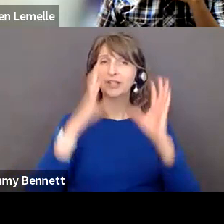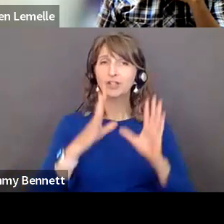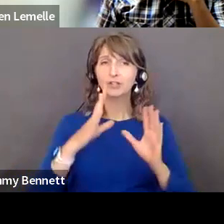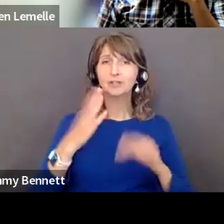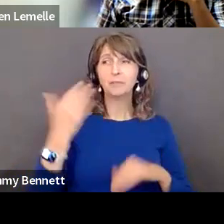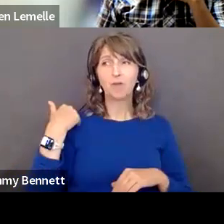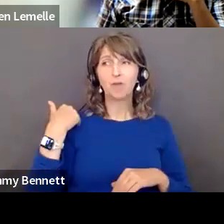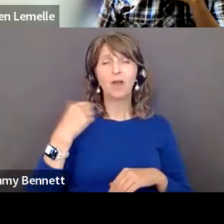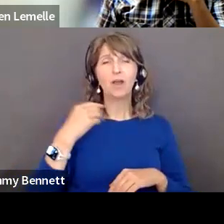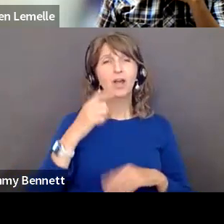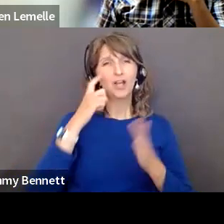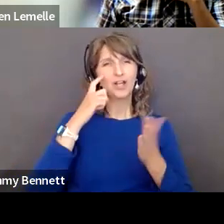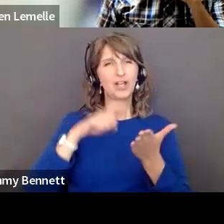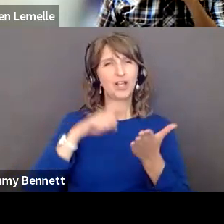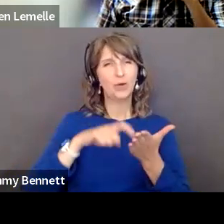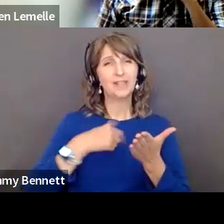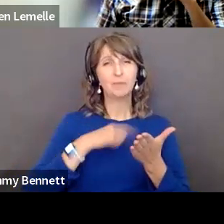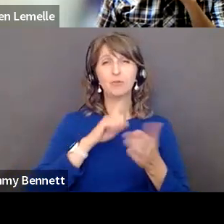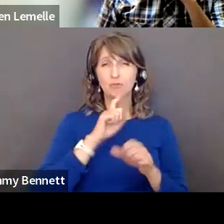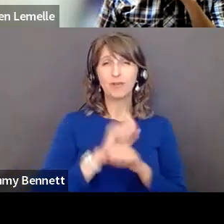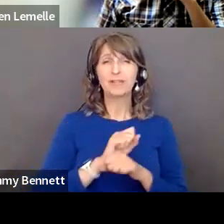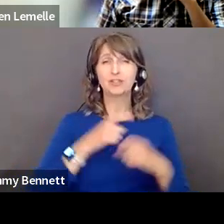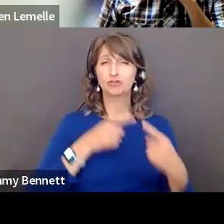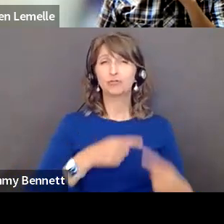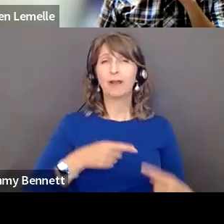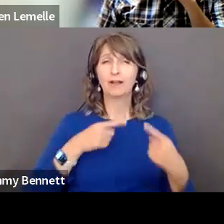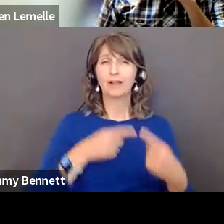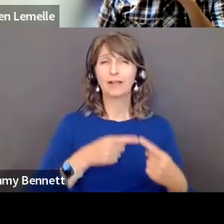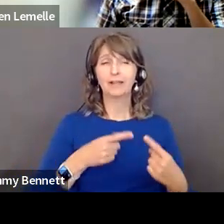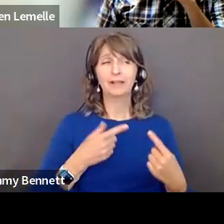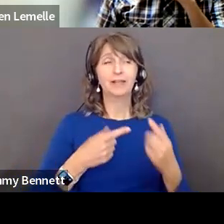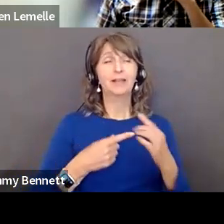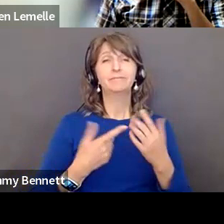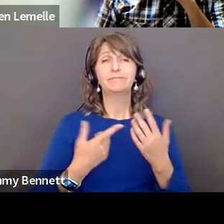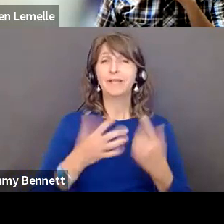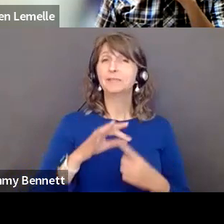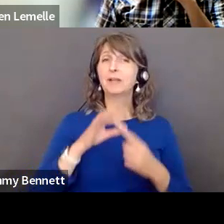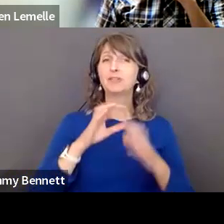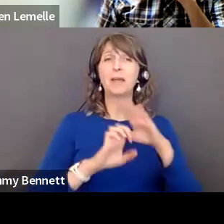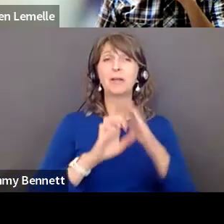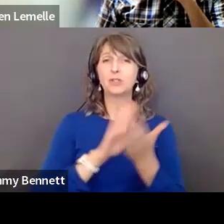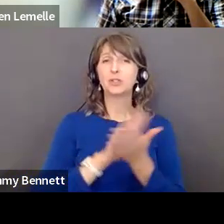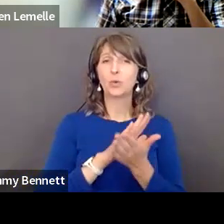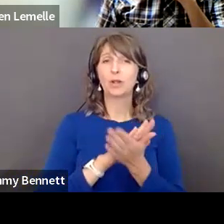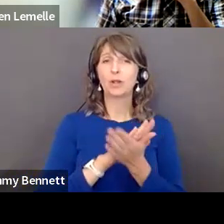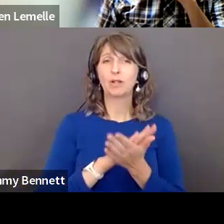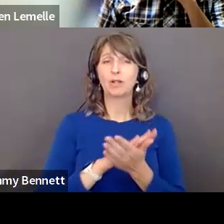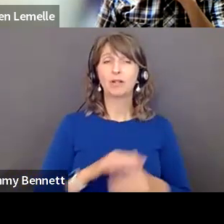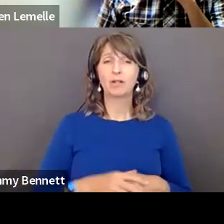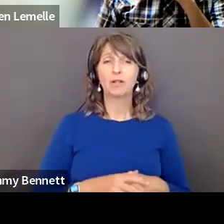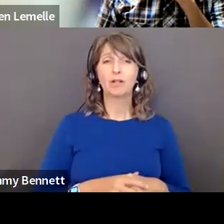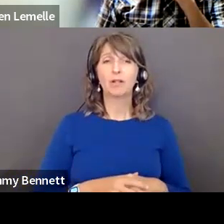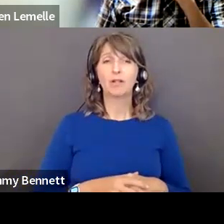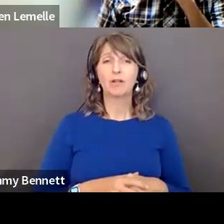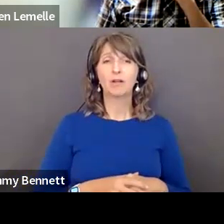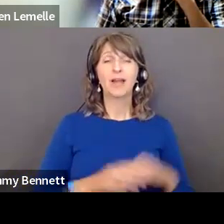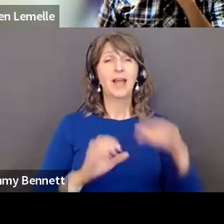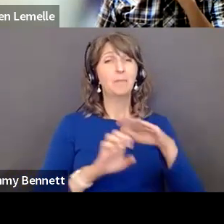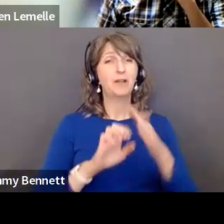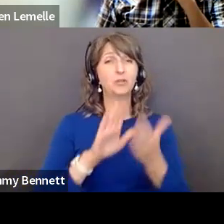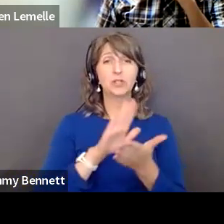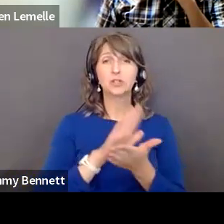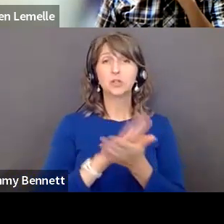I was struggling really, really bad in like elementary. And people don't really like to expert help when they're in because bullying is terrible.